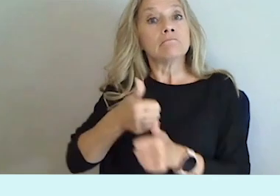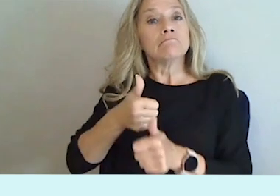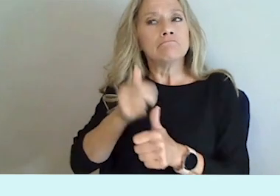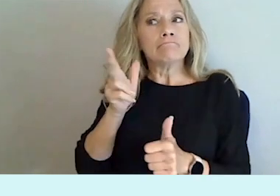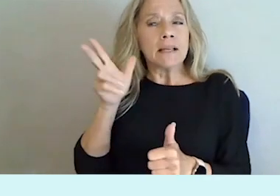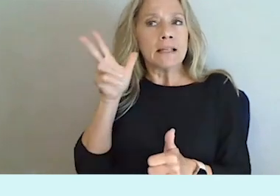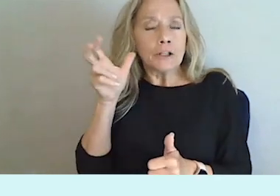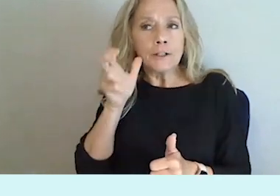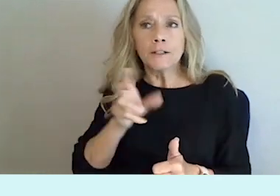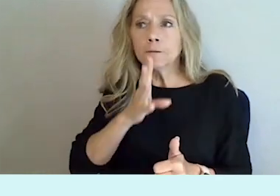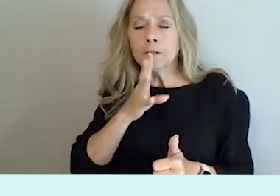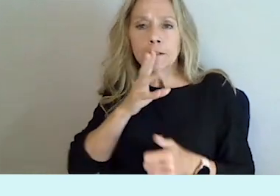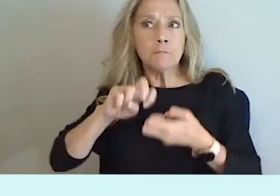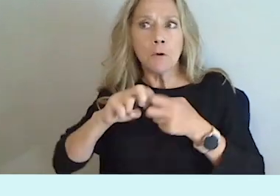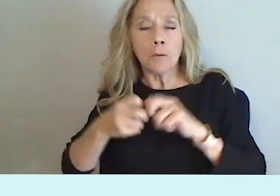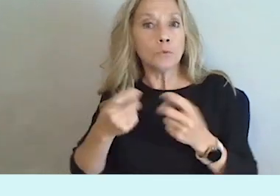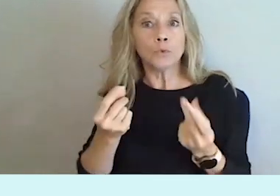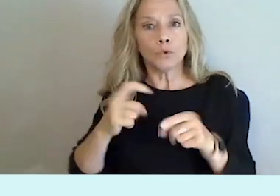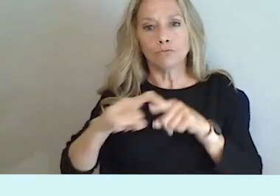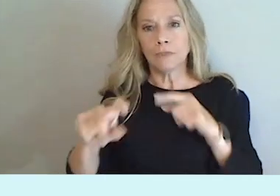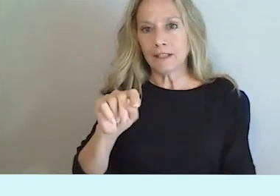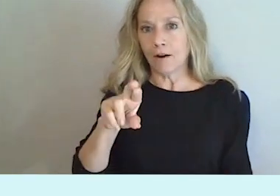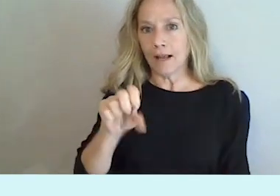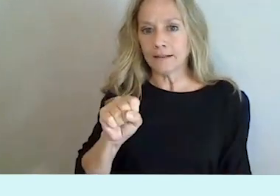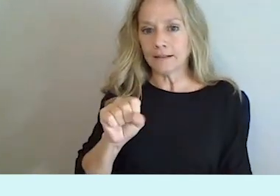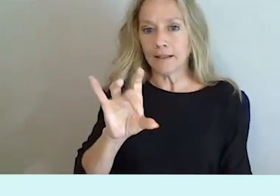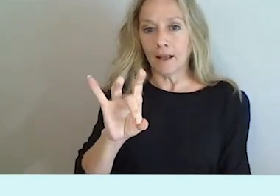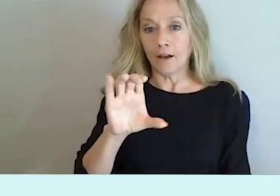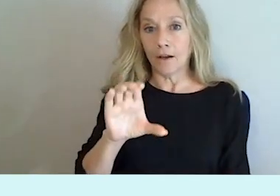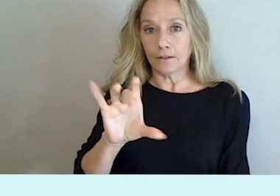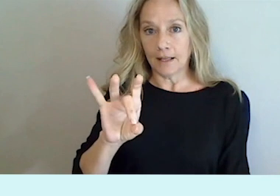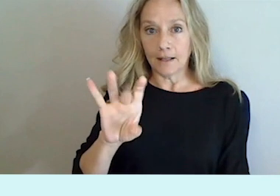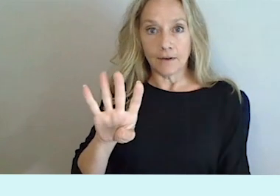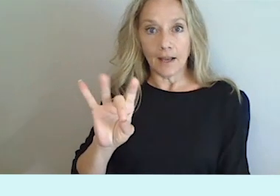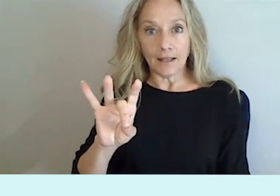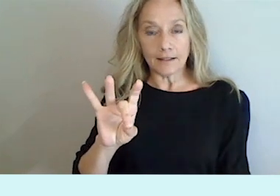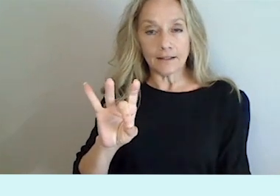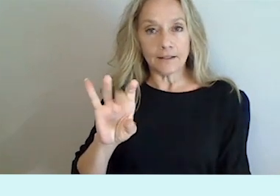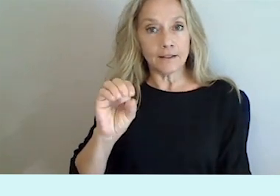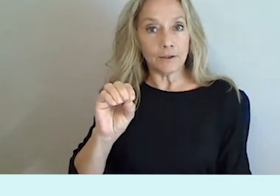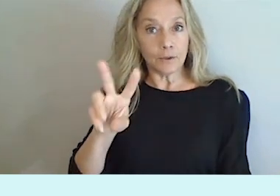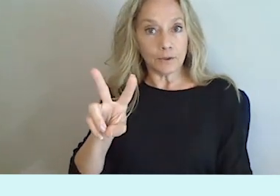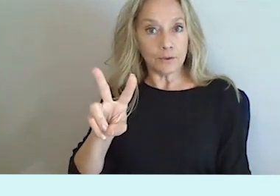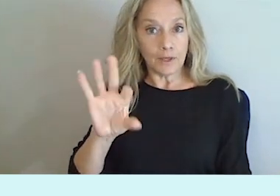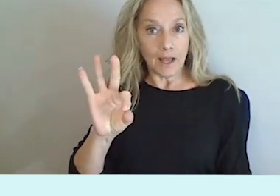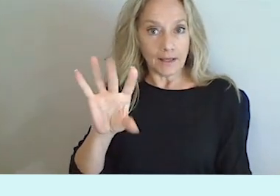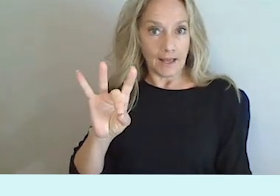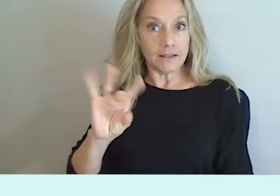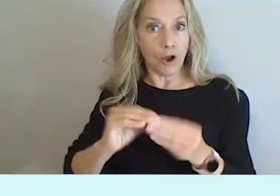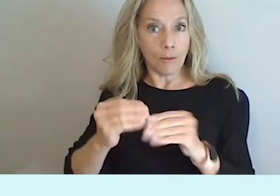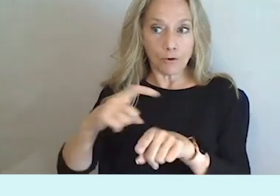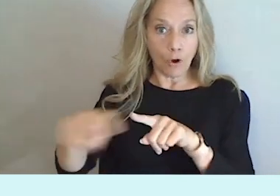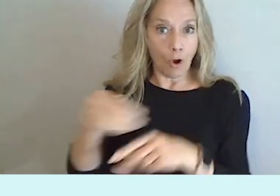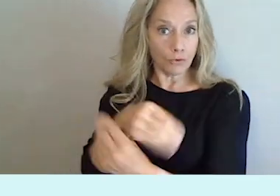call Tennessee Relay Services at 800-848-0298 and ask them to connect you to TennCare Connect.